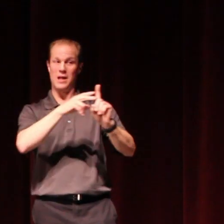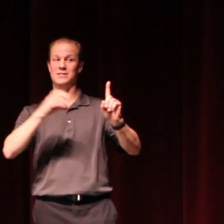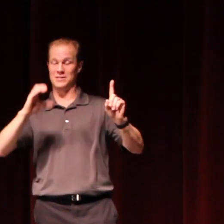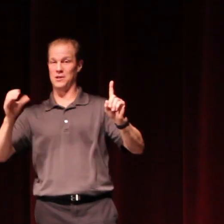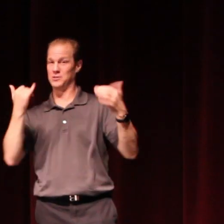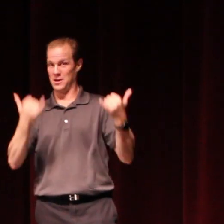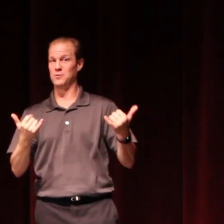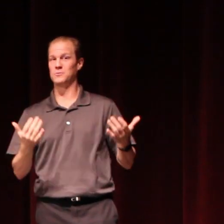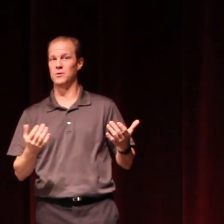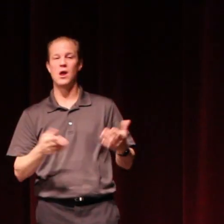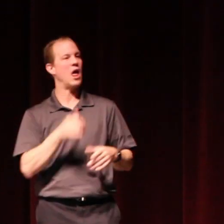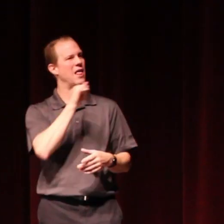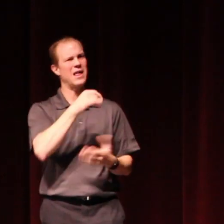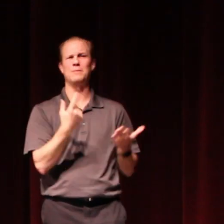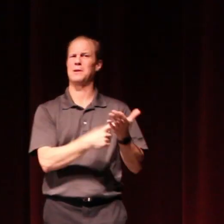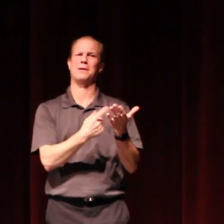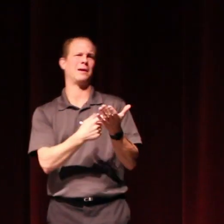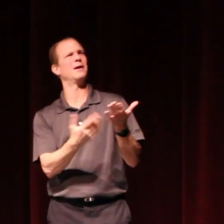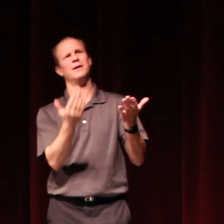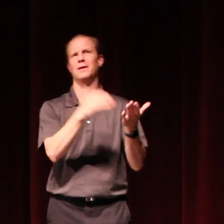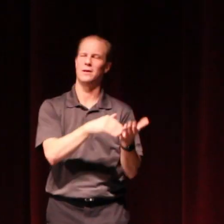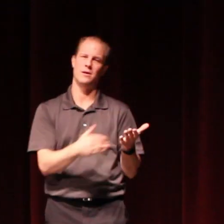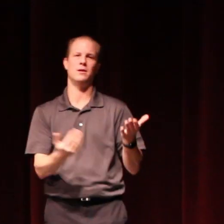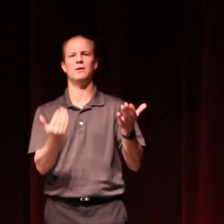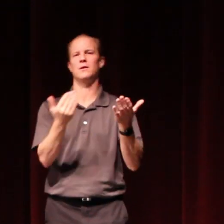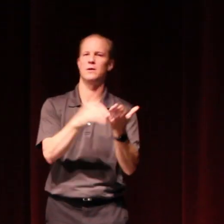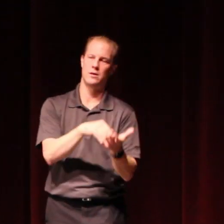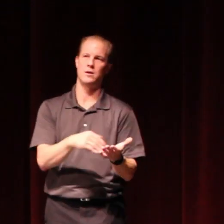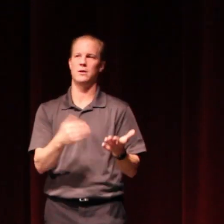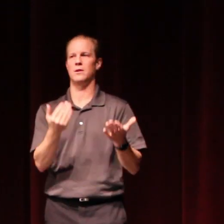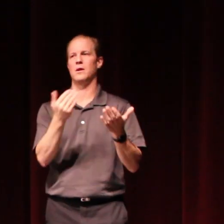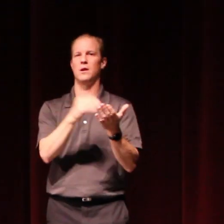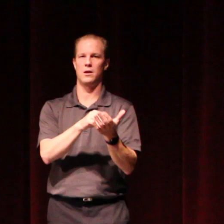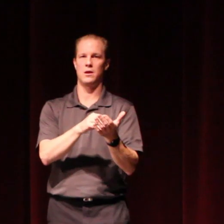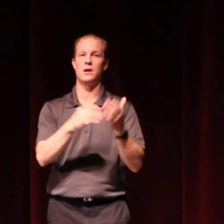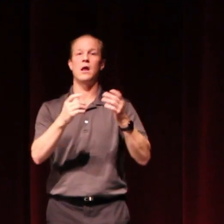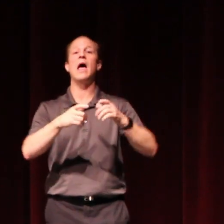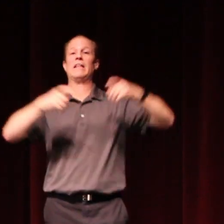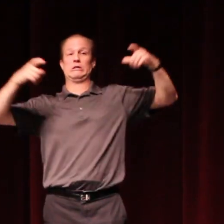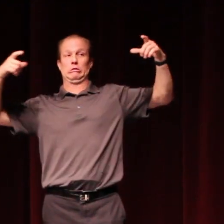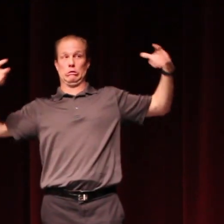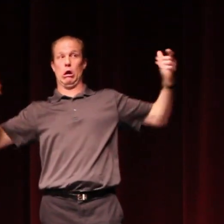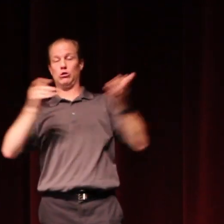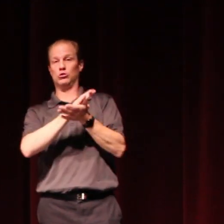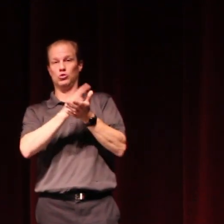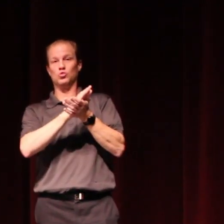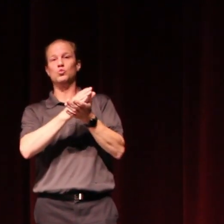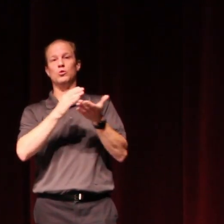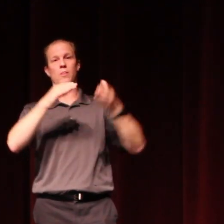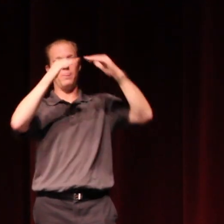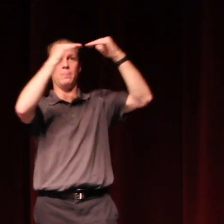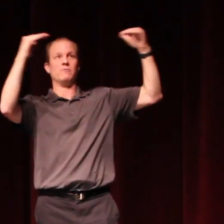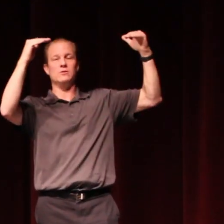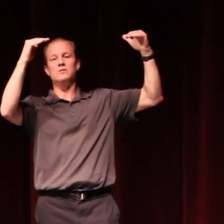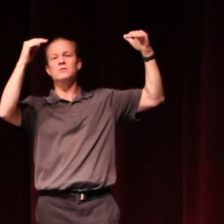been hashed and rehashed, at the very large school levels, state colleges, in Michigan. But that's